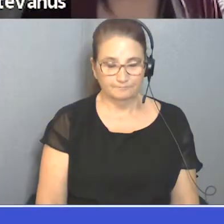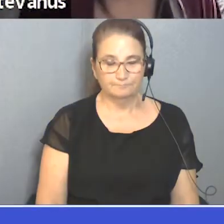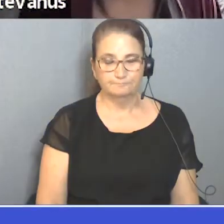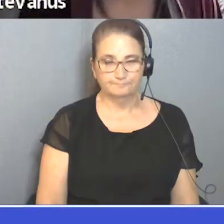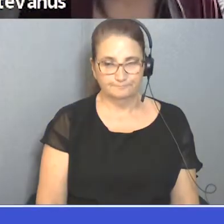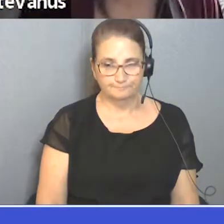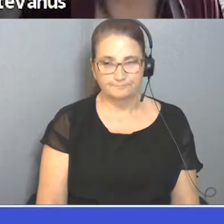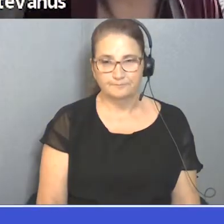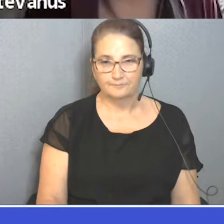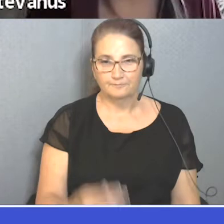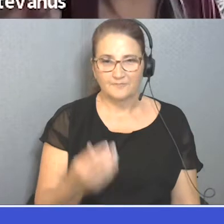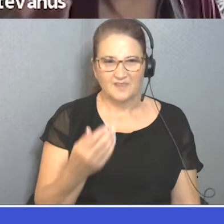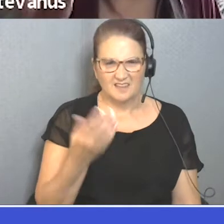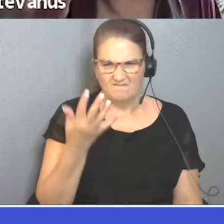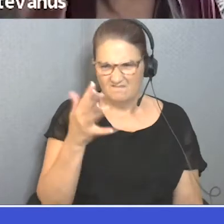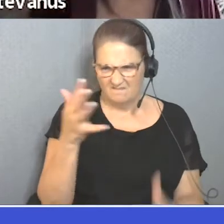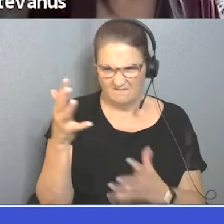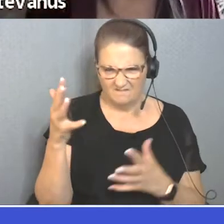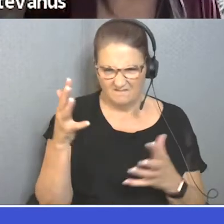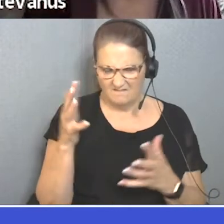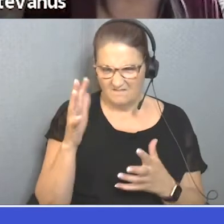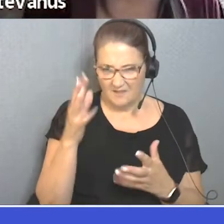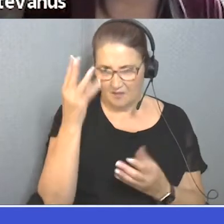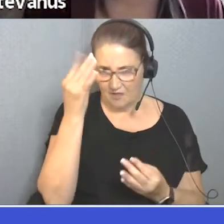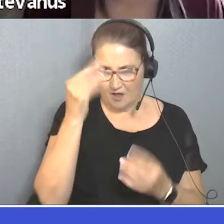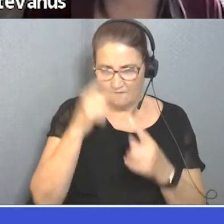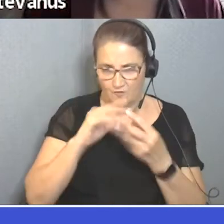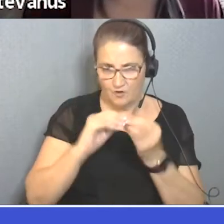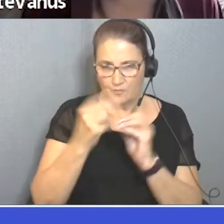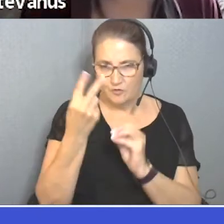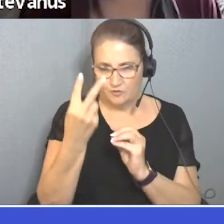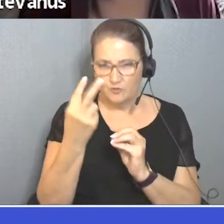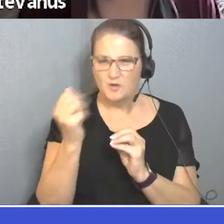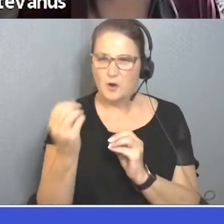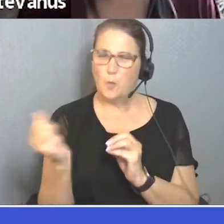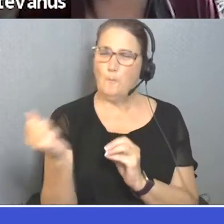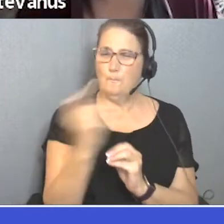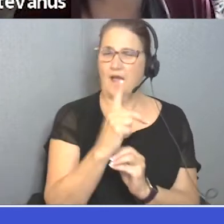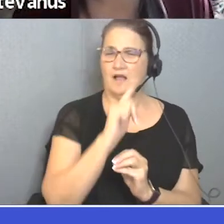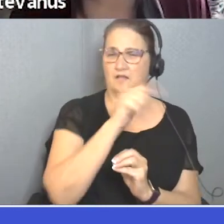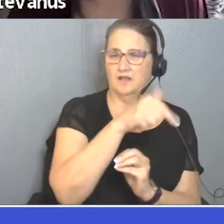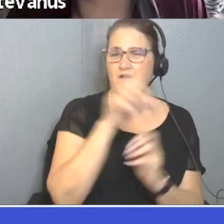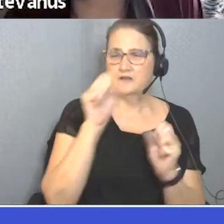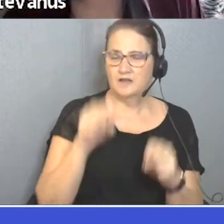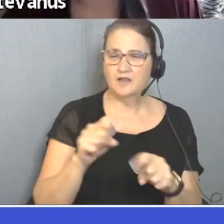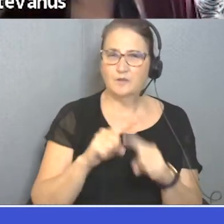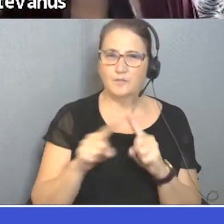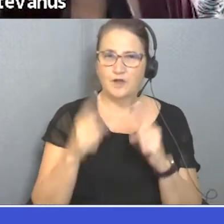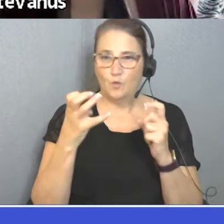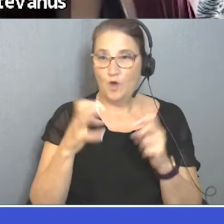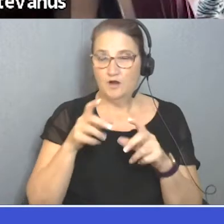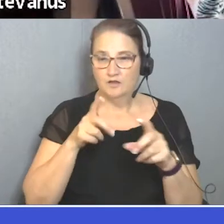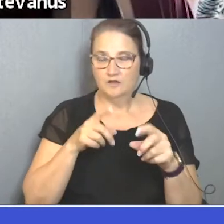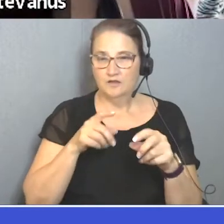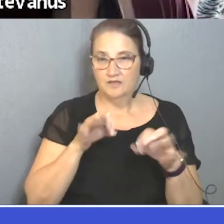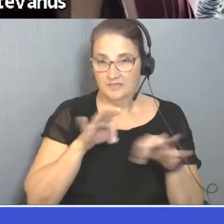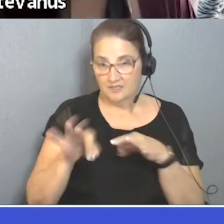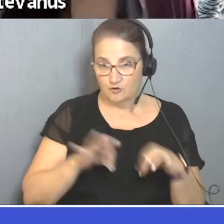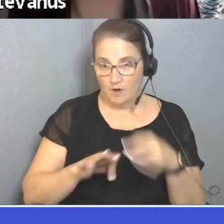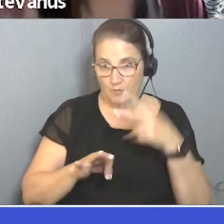So wrap up your thoughts for square two. You can come back to them, but I want to describe the third prompt